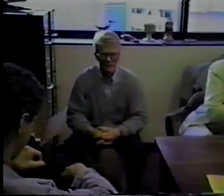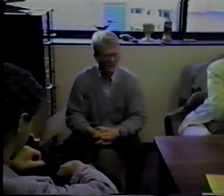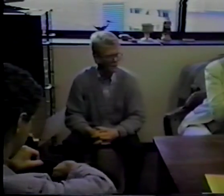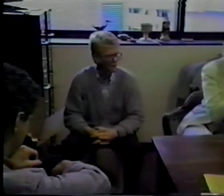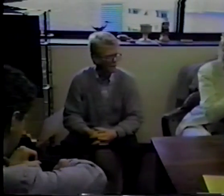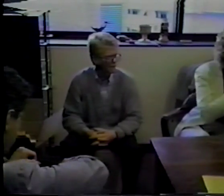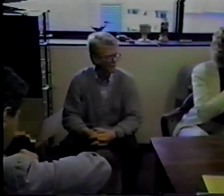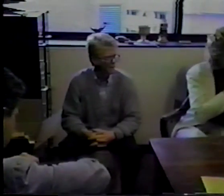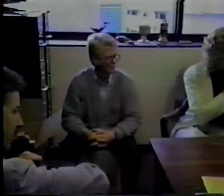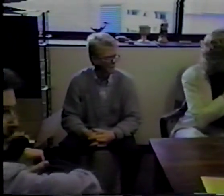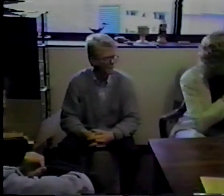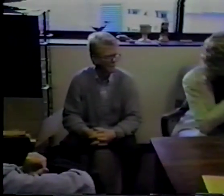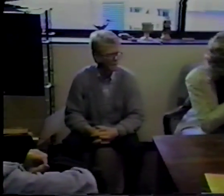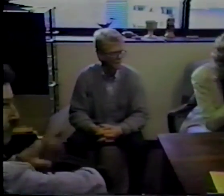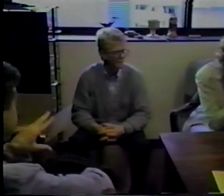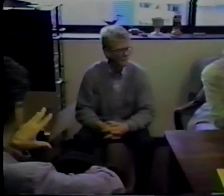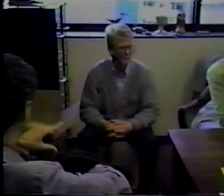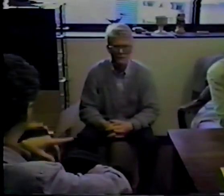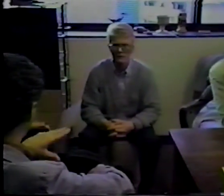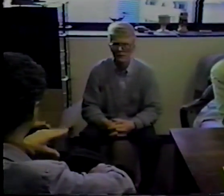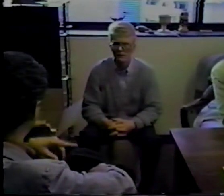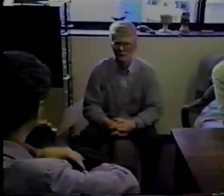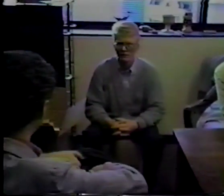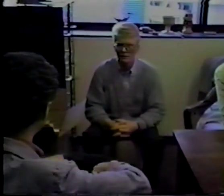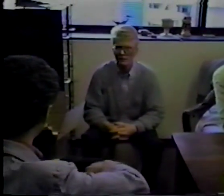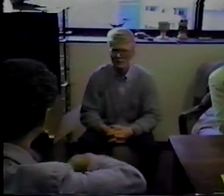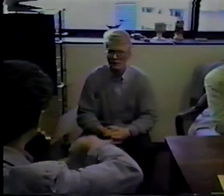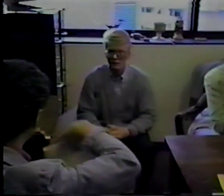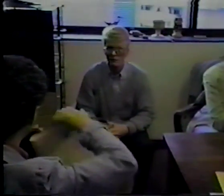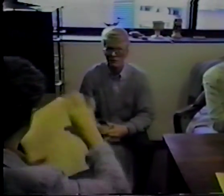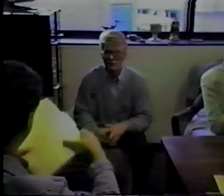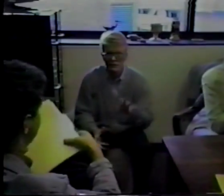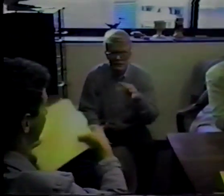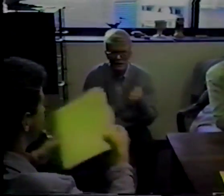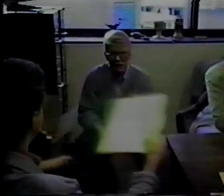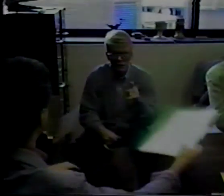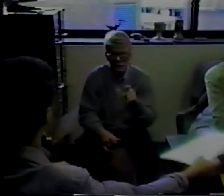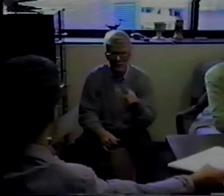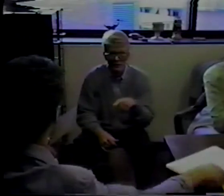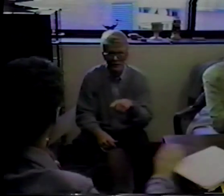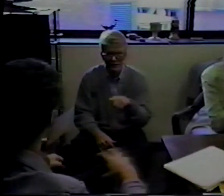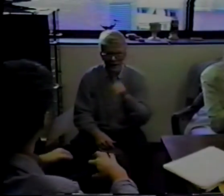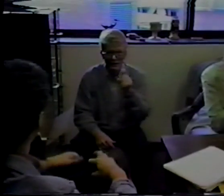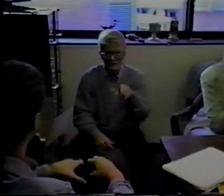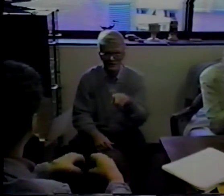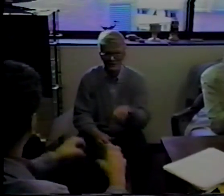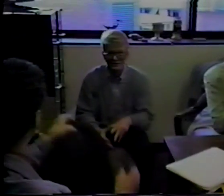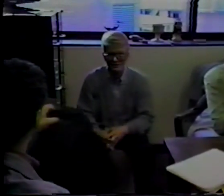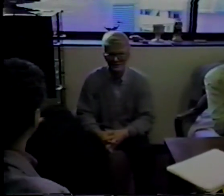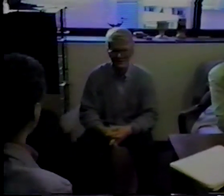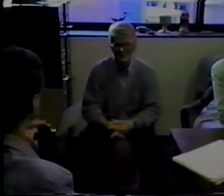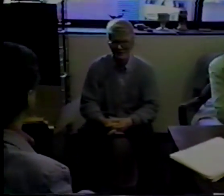Deborah Tannen speaking... Yeah Hello?